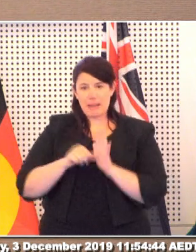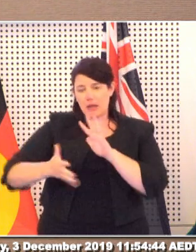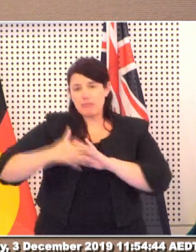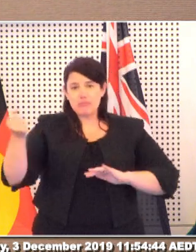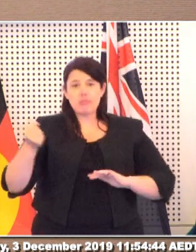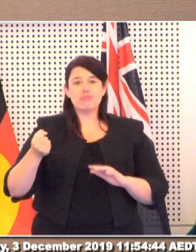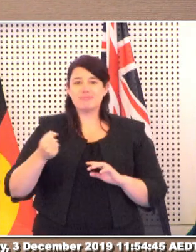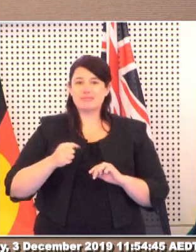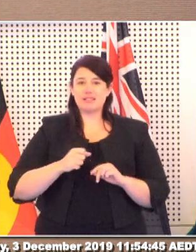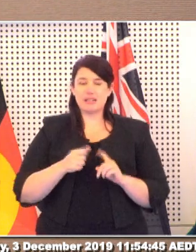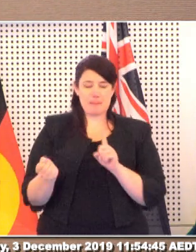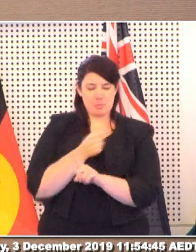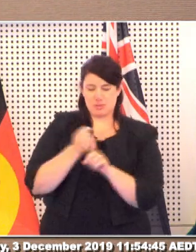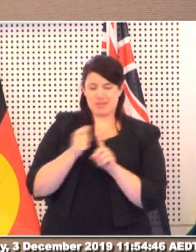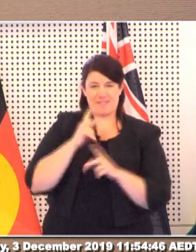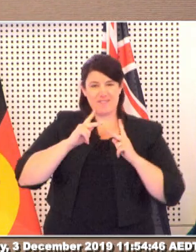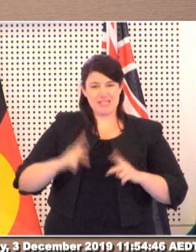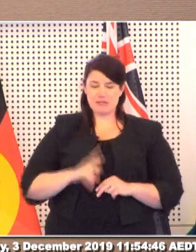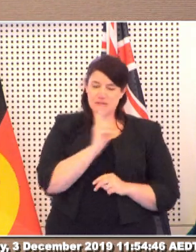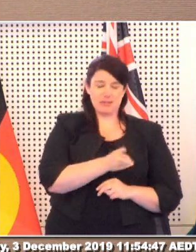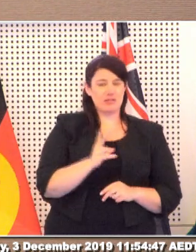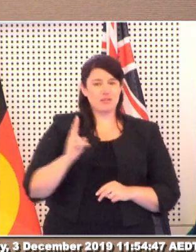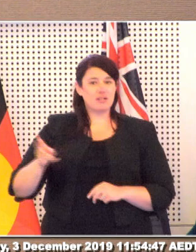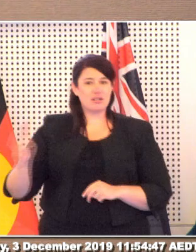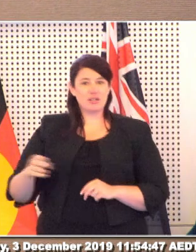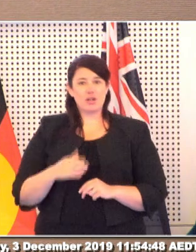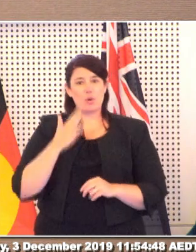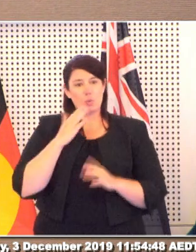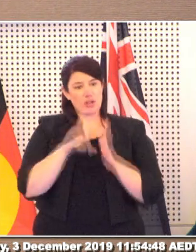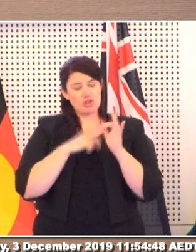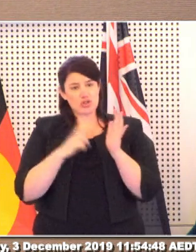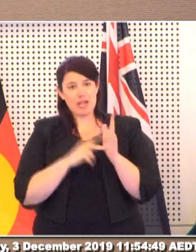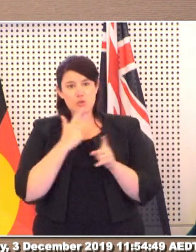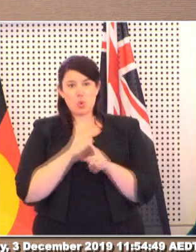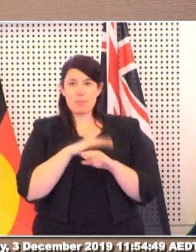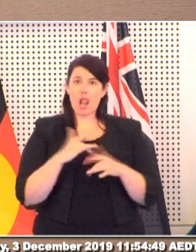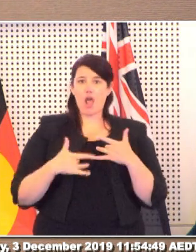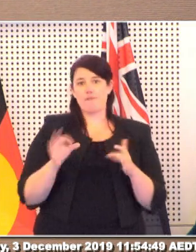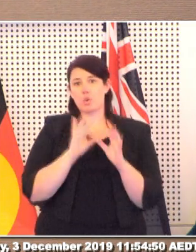multiple physical abuses. So when she said life wasn’t perfect, she was gilding the lily a bit there.